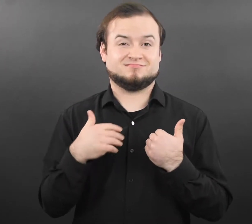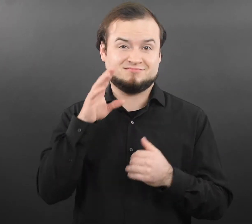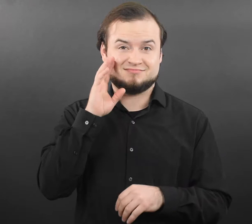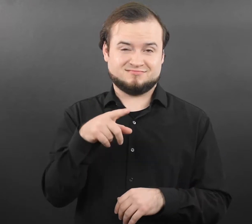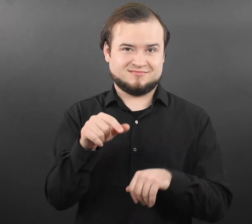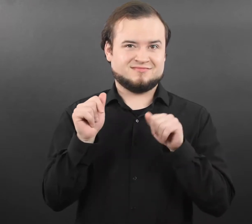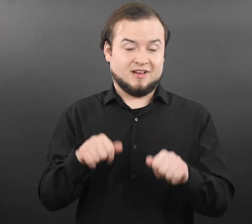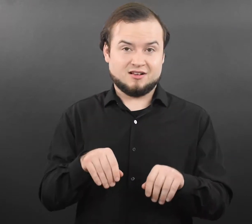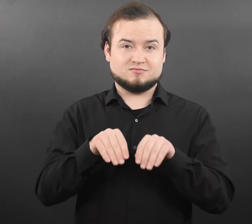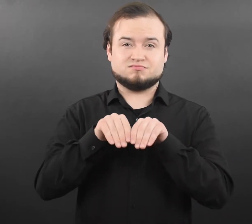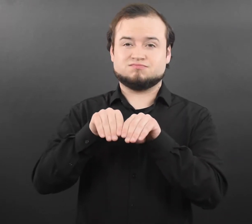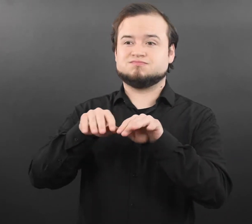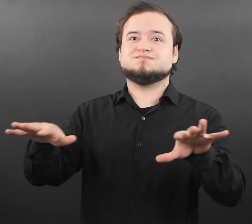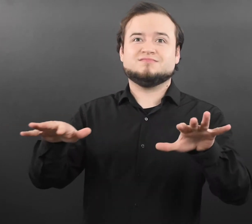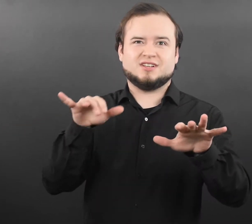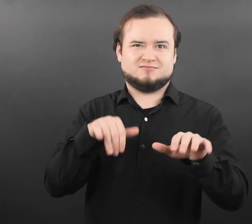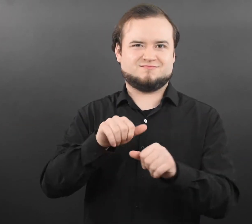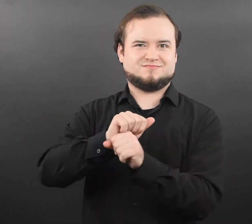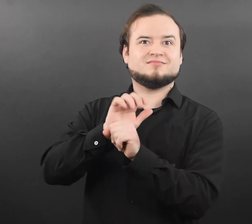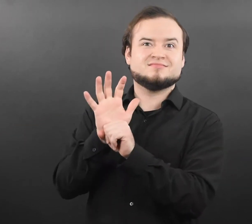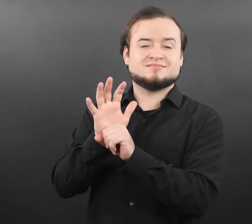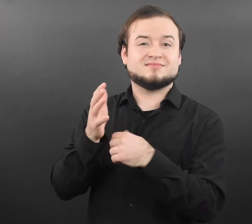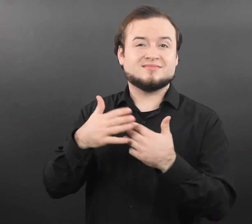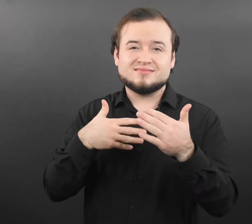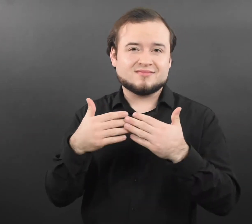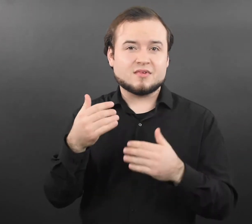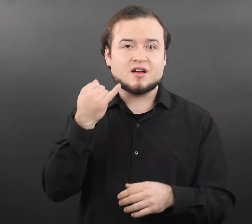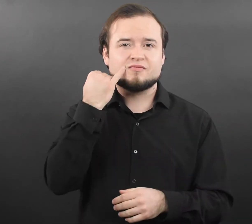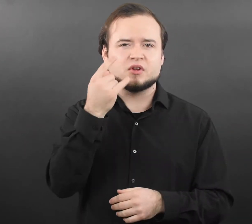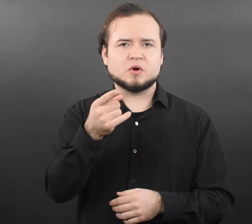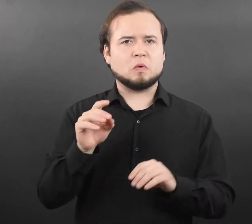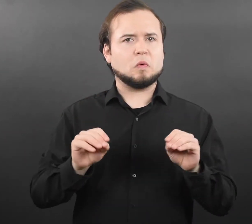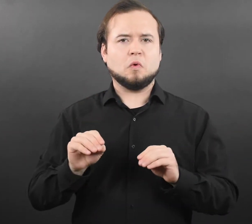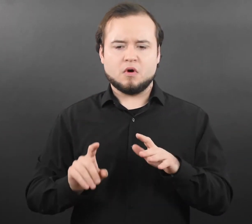even if you do not have symptoms or you are vaccinated.